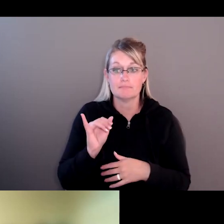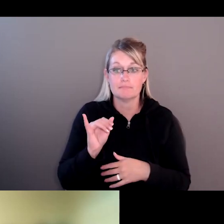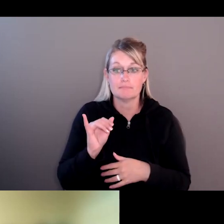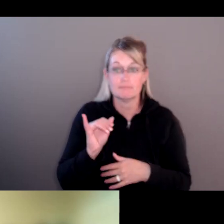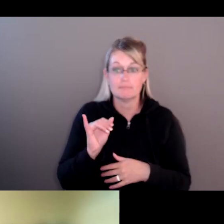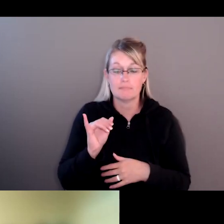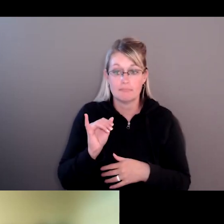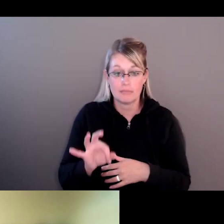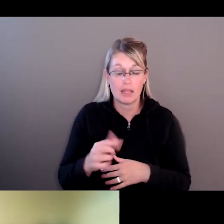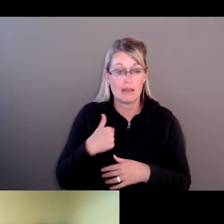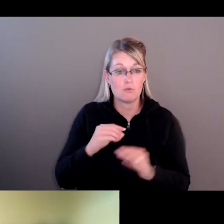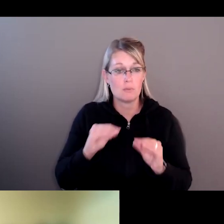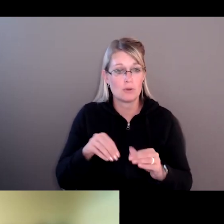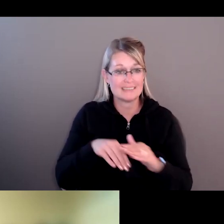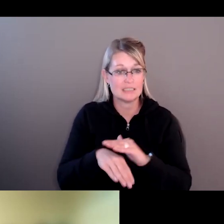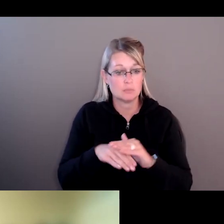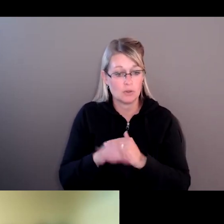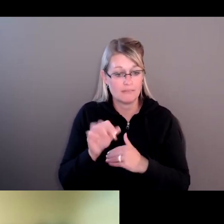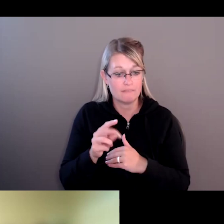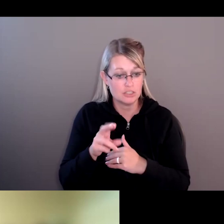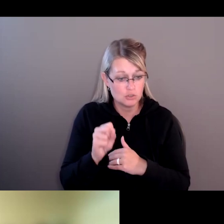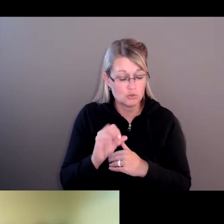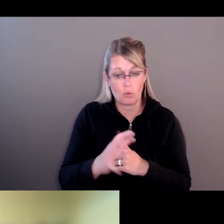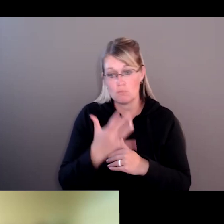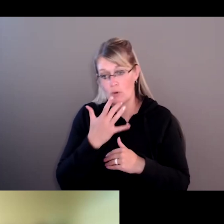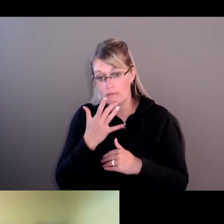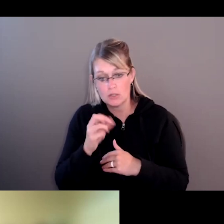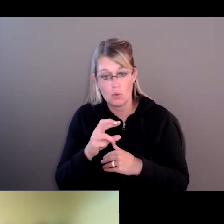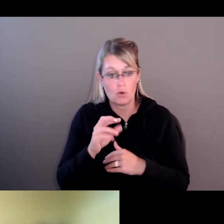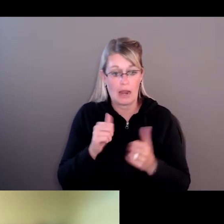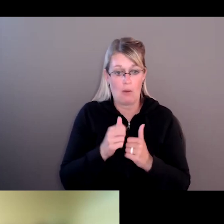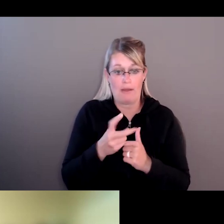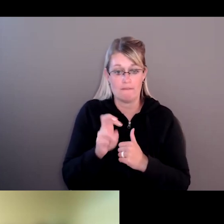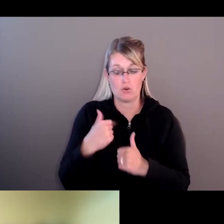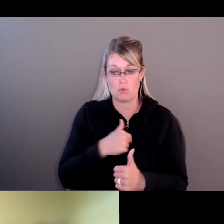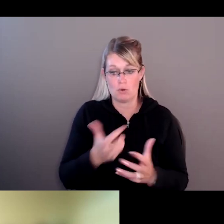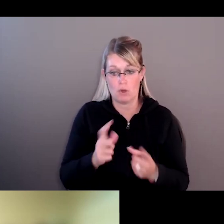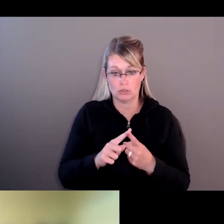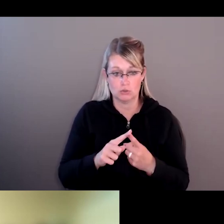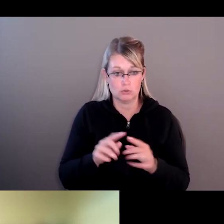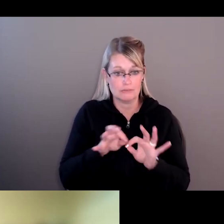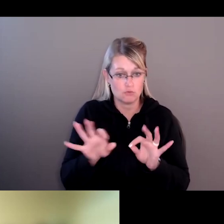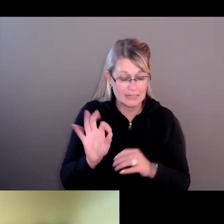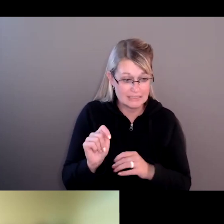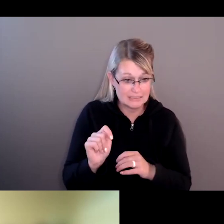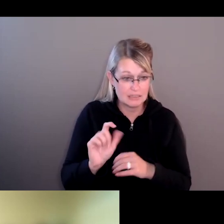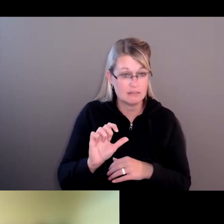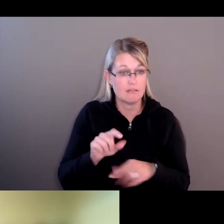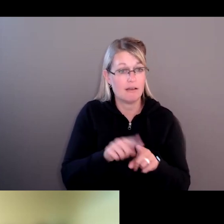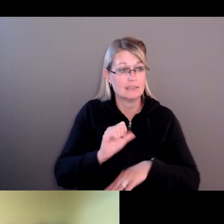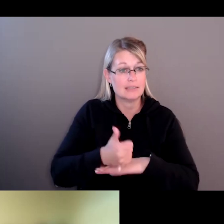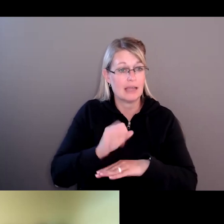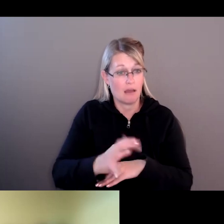accessibility features or preferences or however we want to phrase it as a set of preferences,